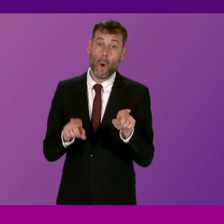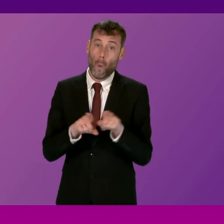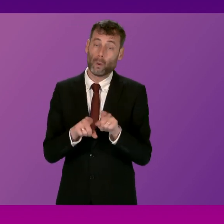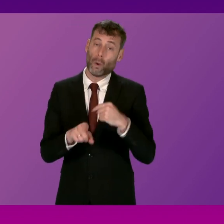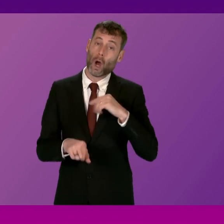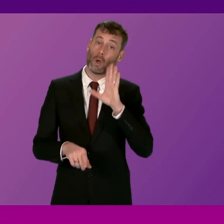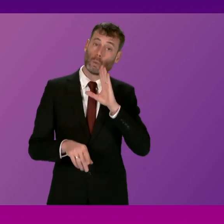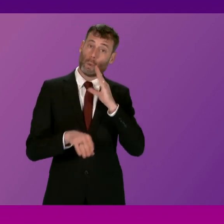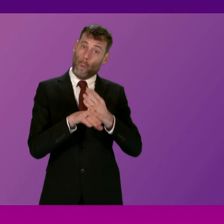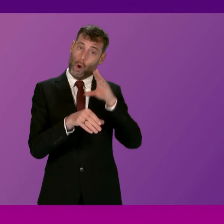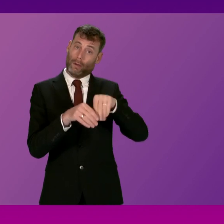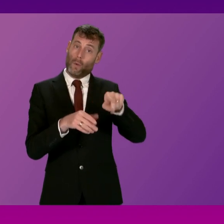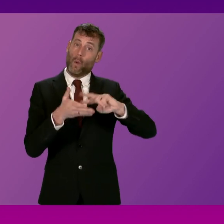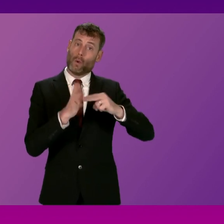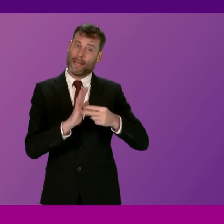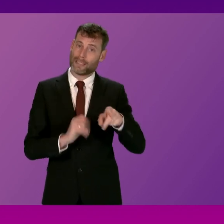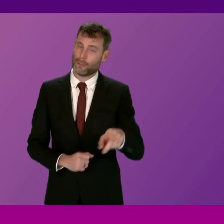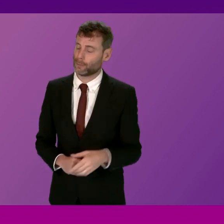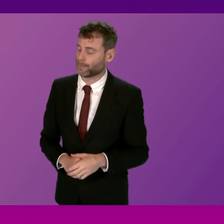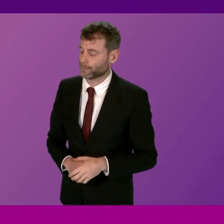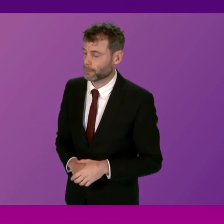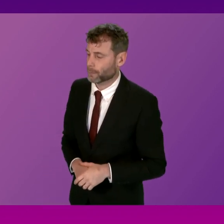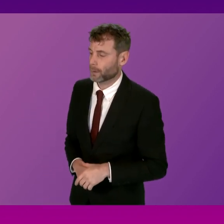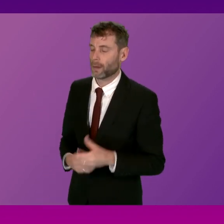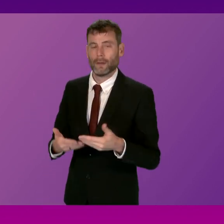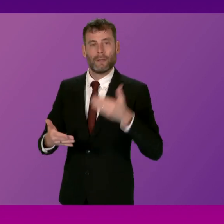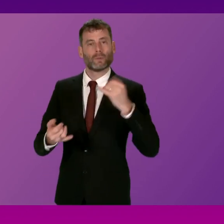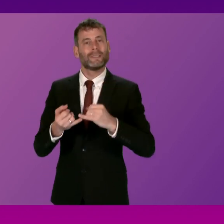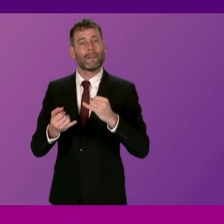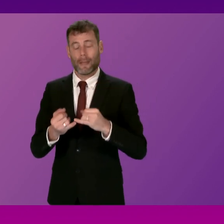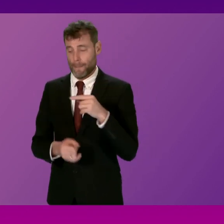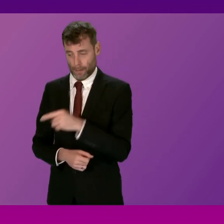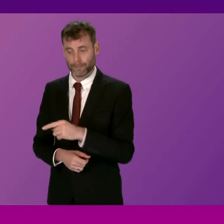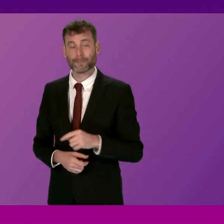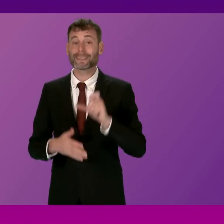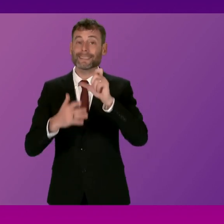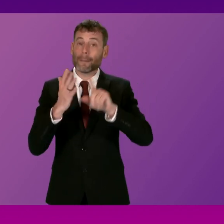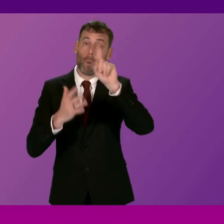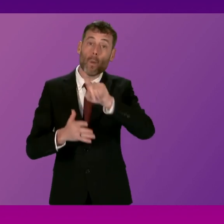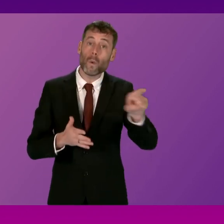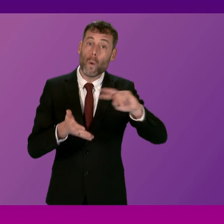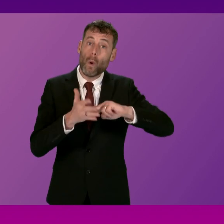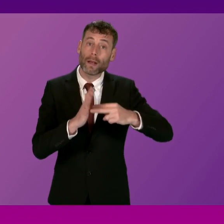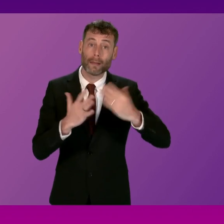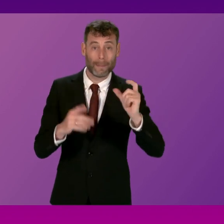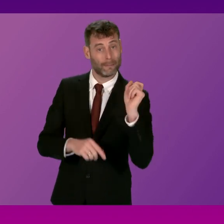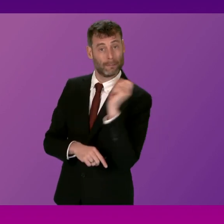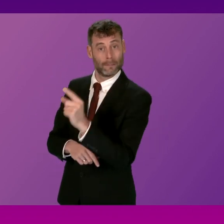In September, prior to the announcement of the programme for government, disabled people’s organisations wrote to the First Minister calling for clear action to support disabled